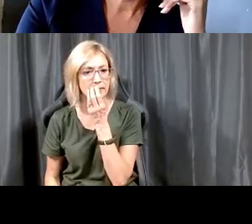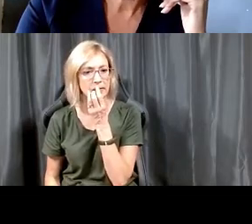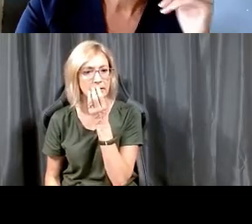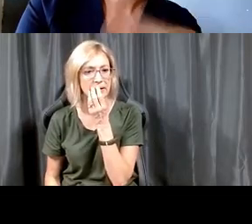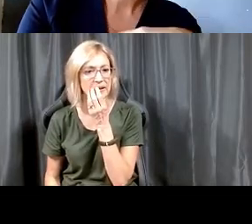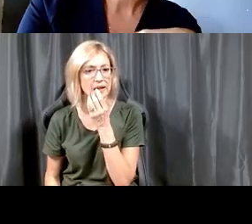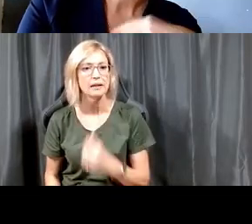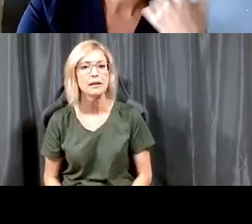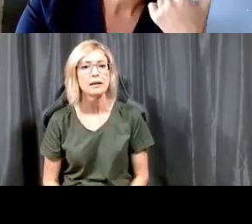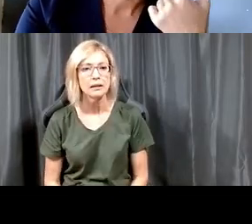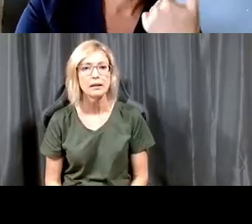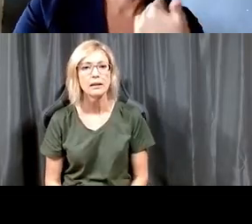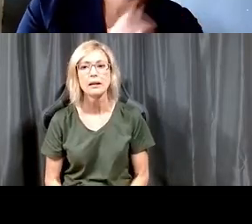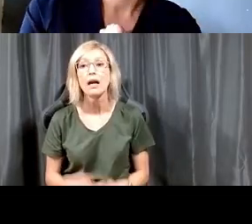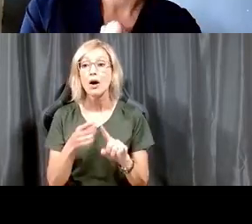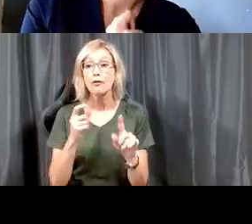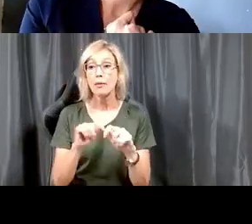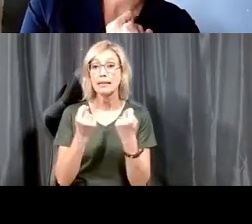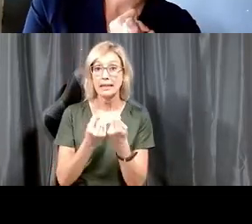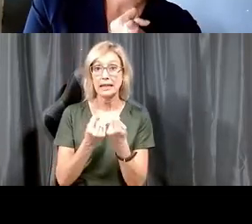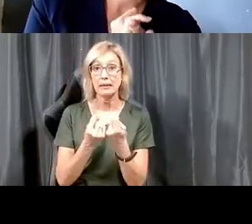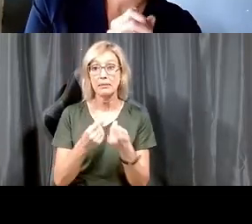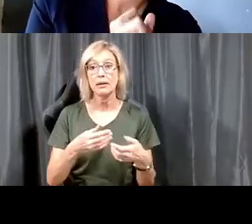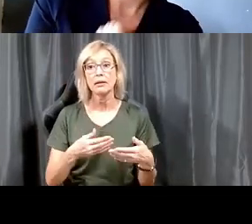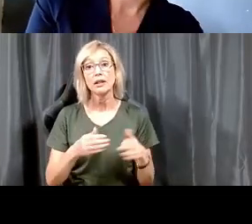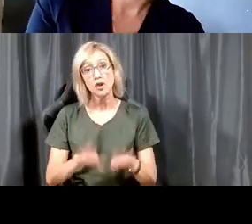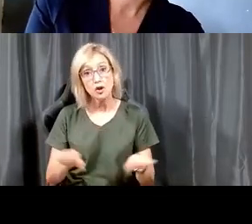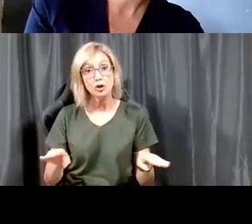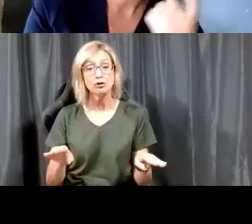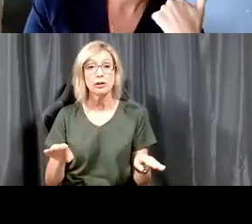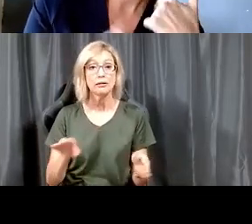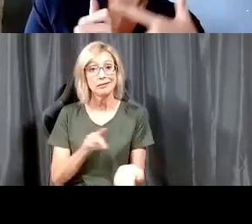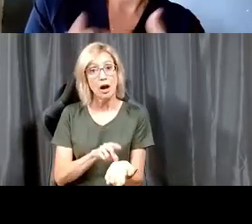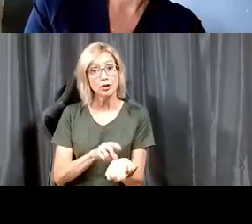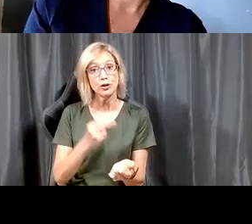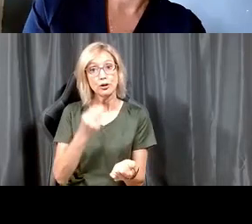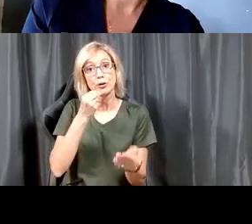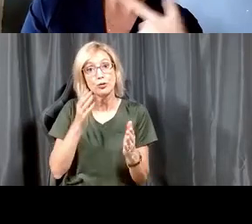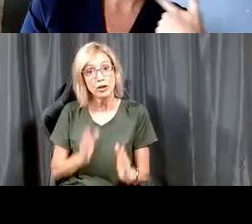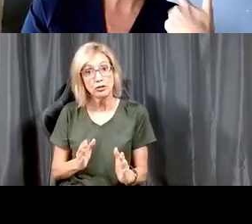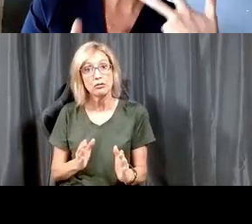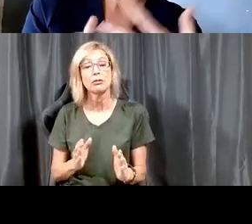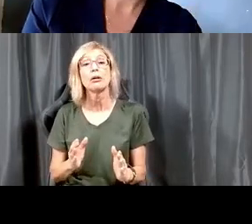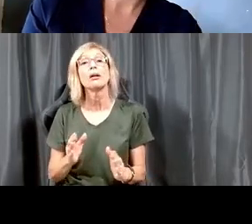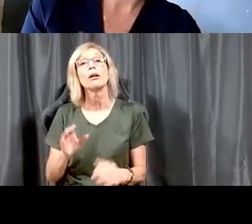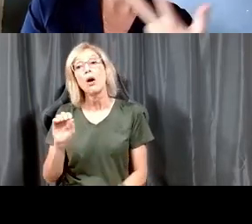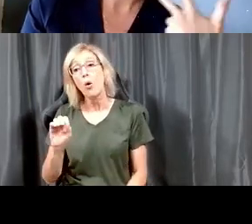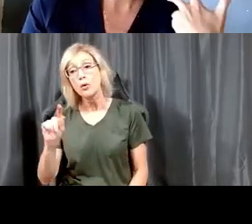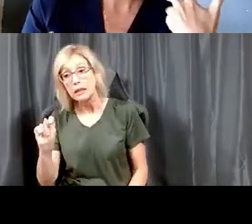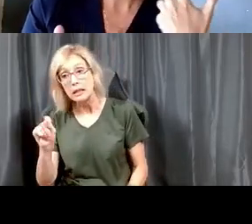They come from a team of pediatric nutritionists occupational therapies therapieses speech pathologist